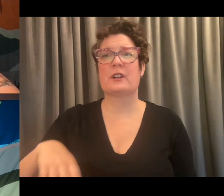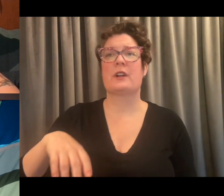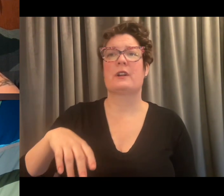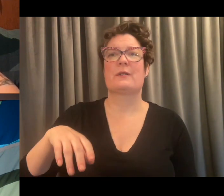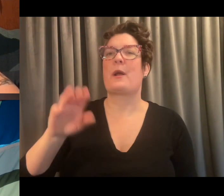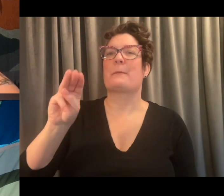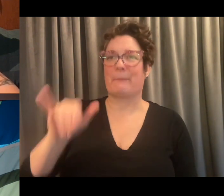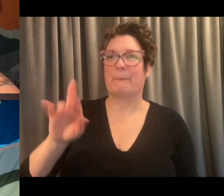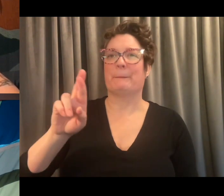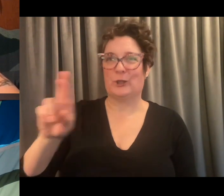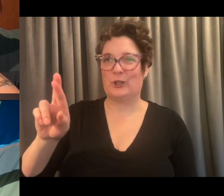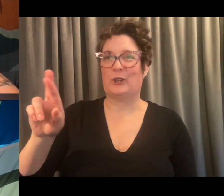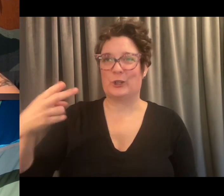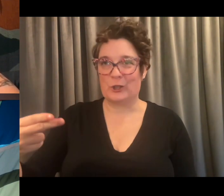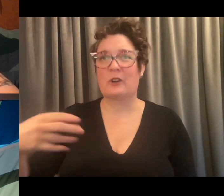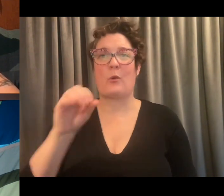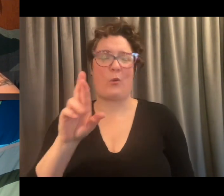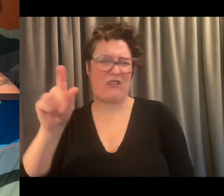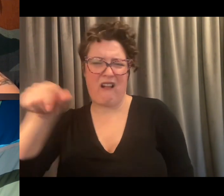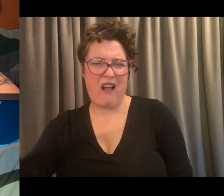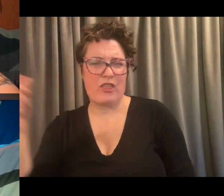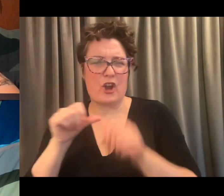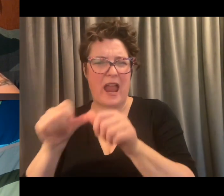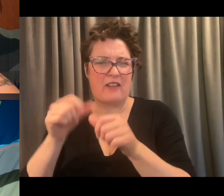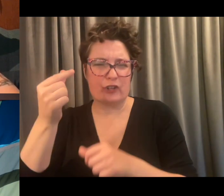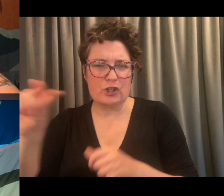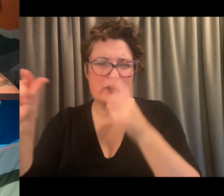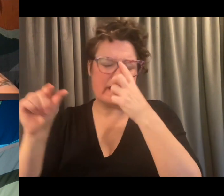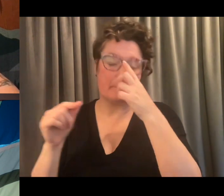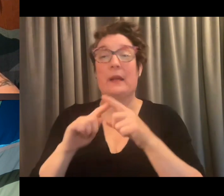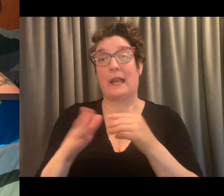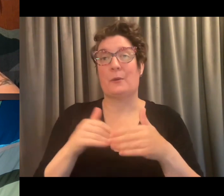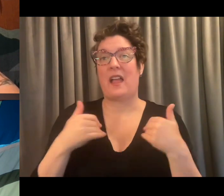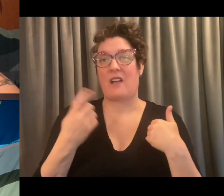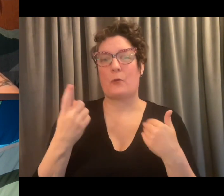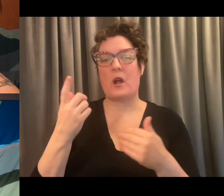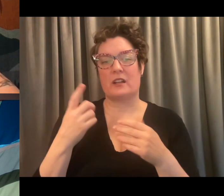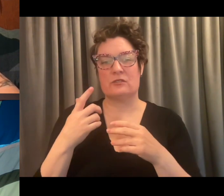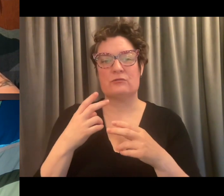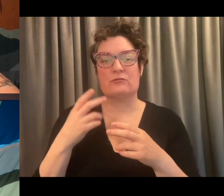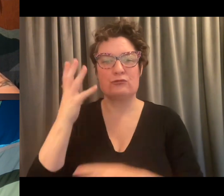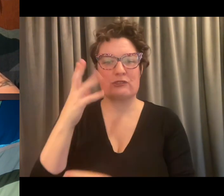poplar, um, that many people know the, poplar tree and that grows in this area,